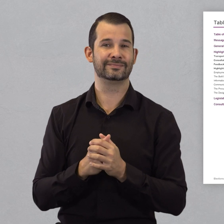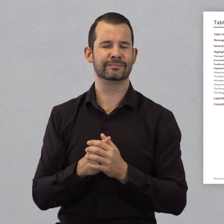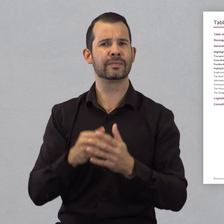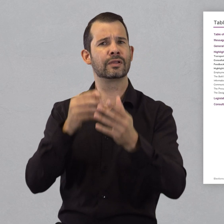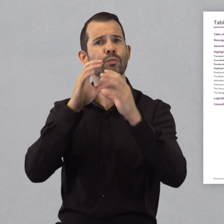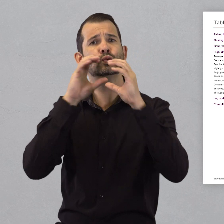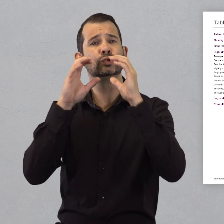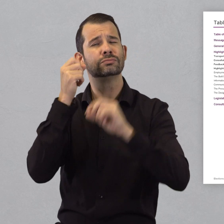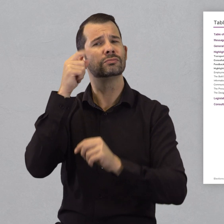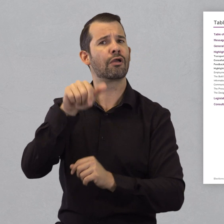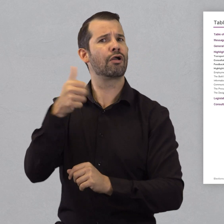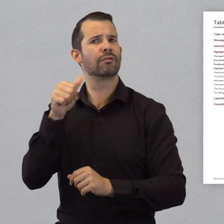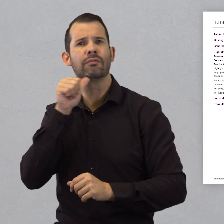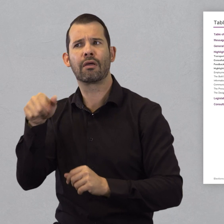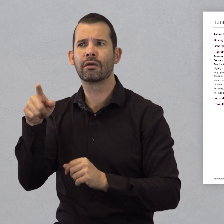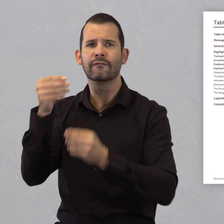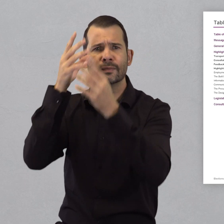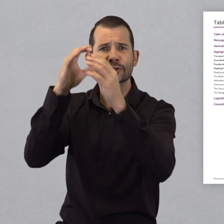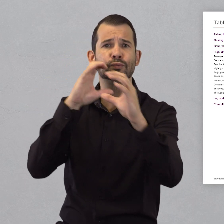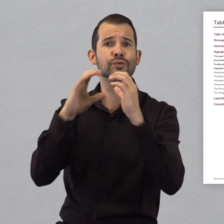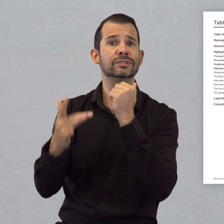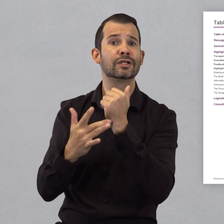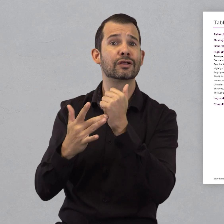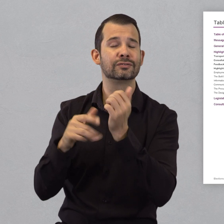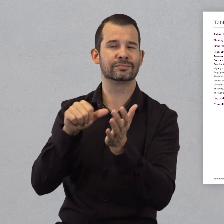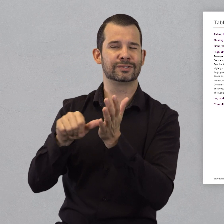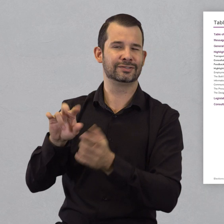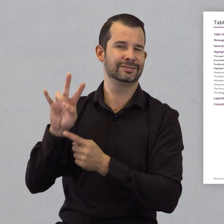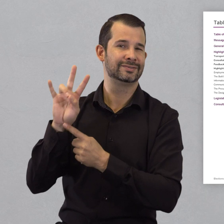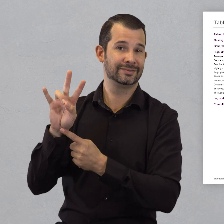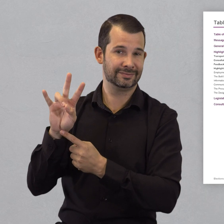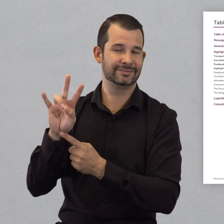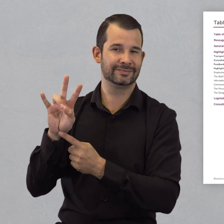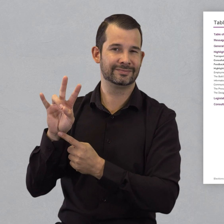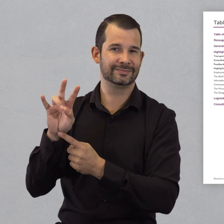Communication Other Than Information and Communication Technologies 7